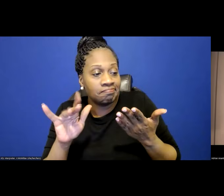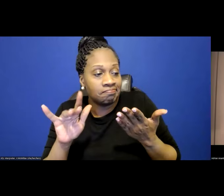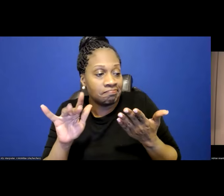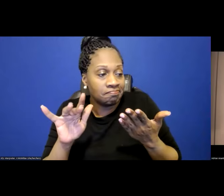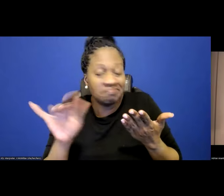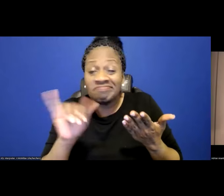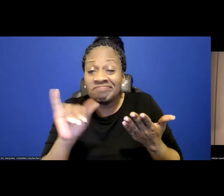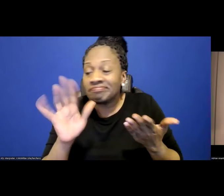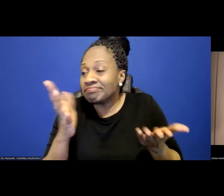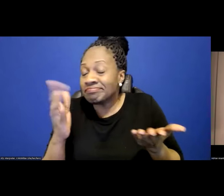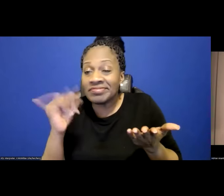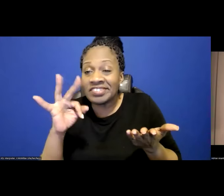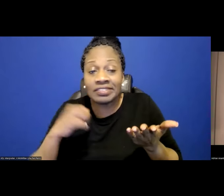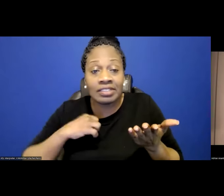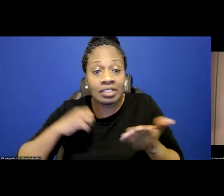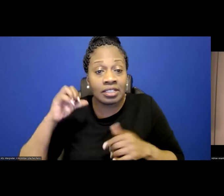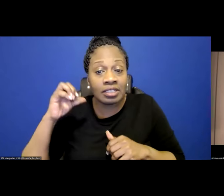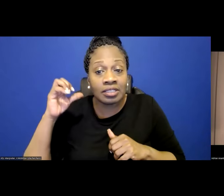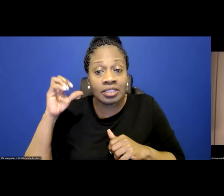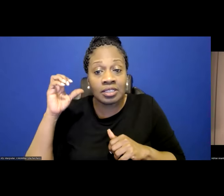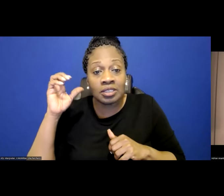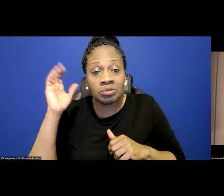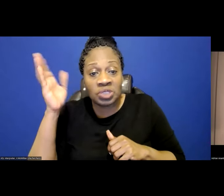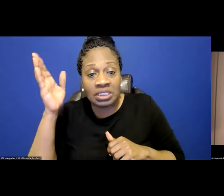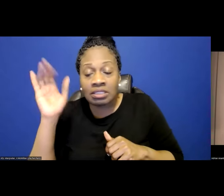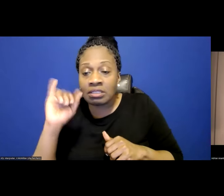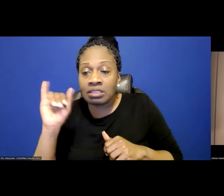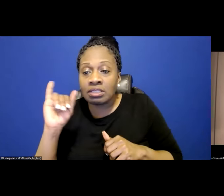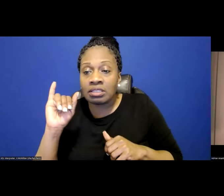like, if I'm presenting as on the program,